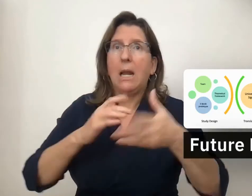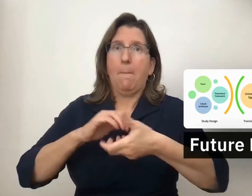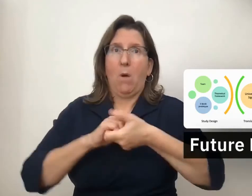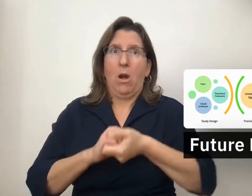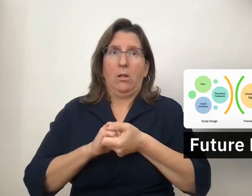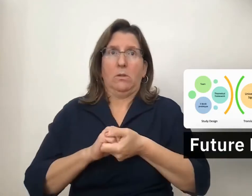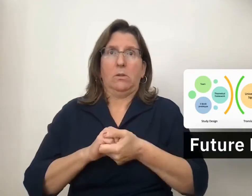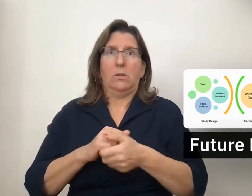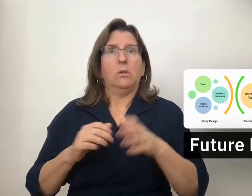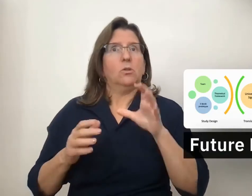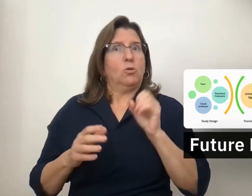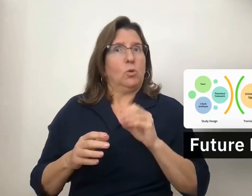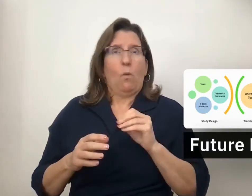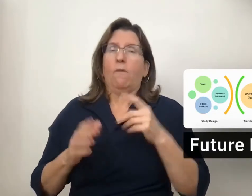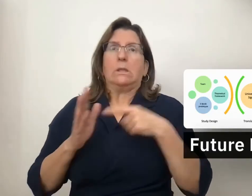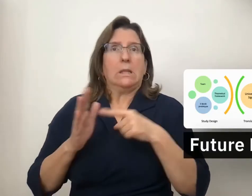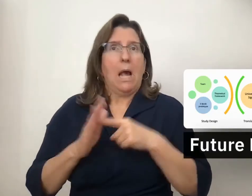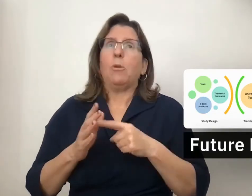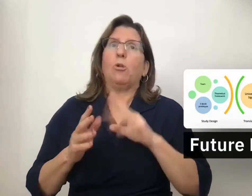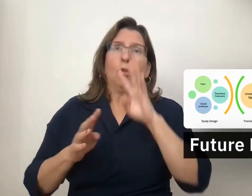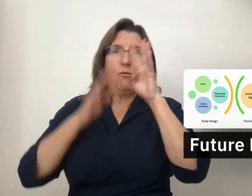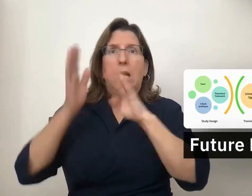Partnerships should be deaf led.